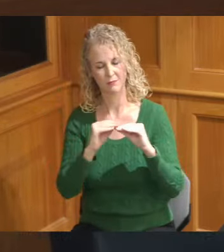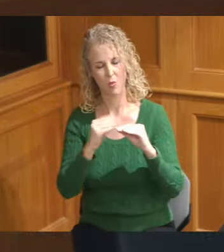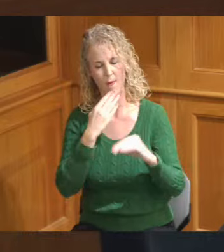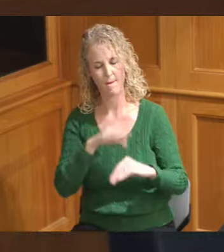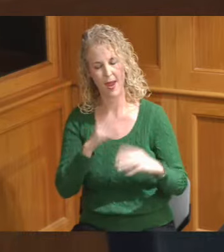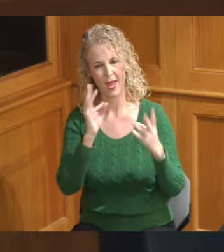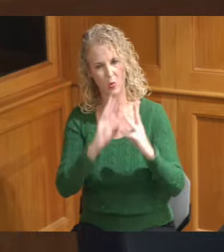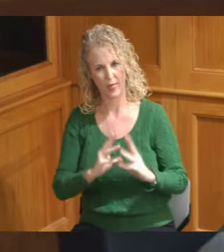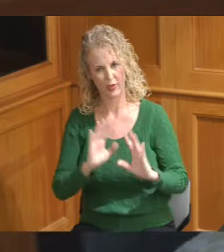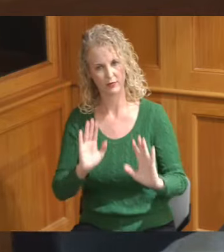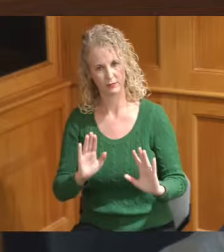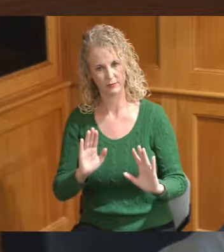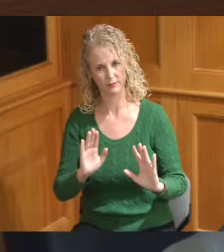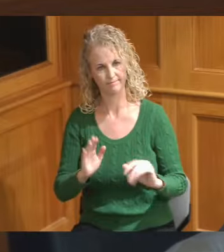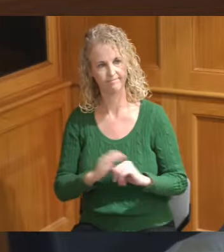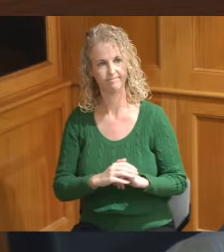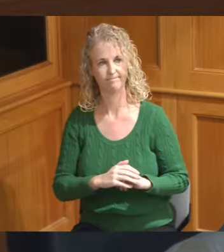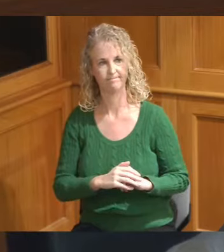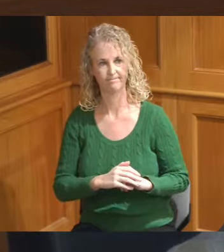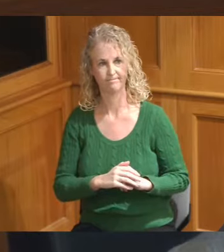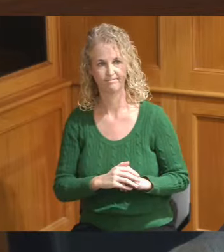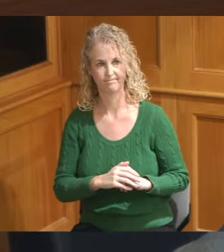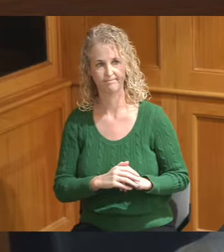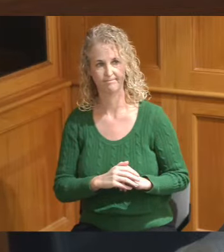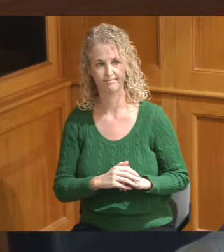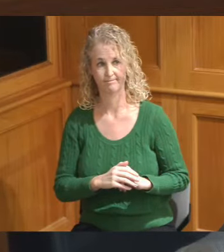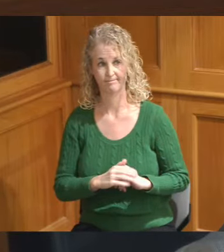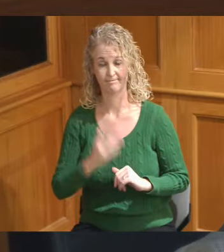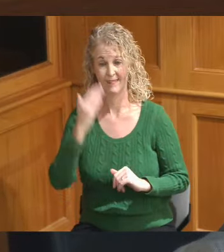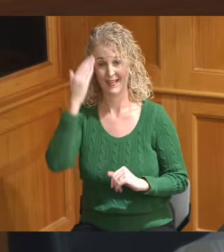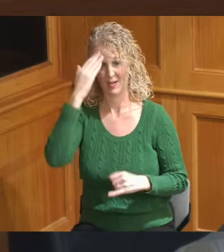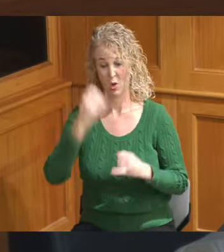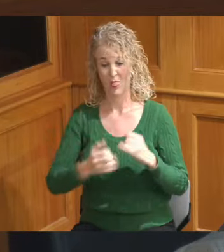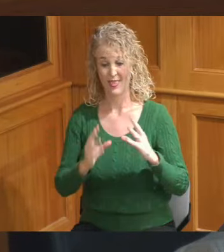the thick of it. We'll be, you know, this is our last meeting, but you know, we'll be hit January,